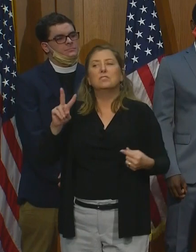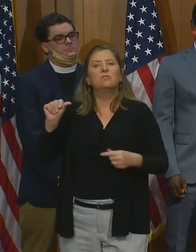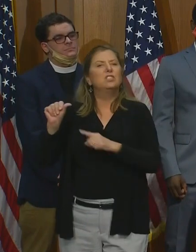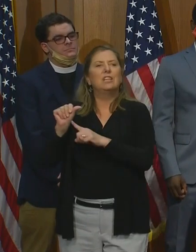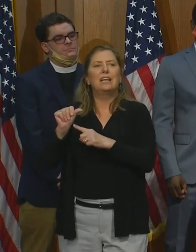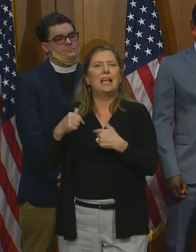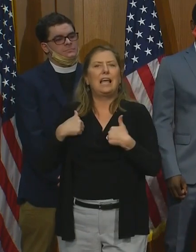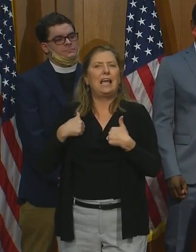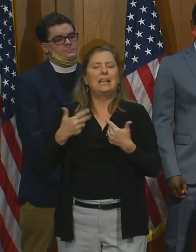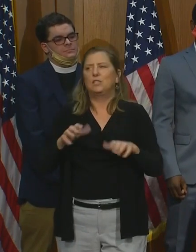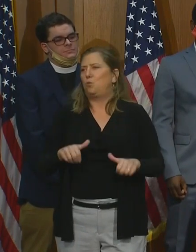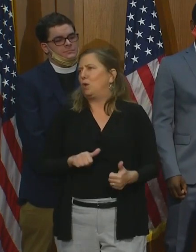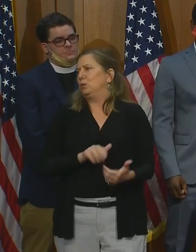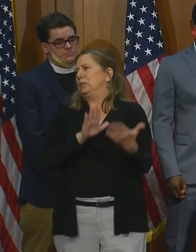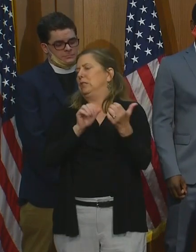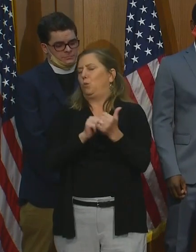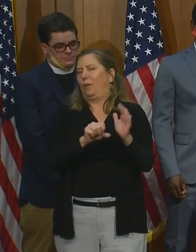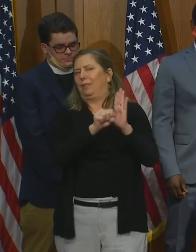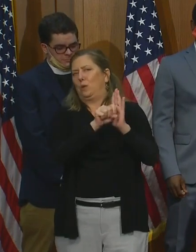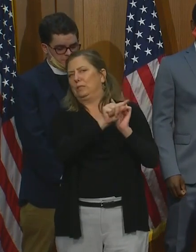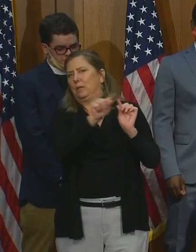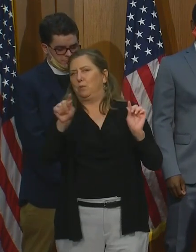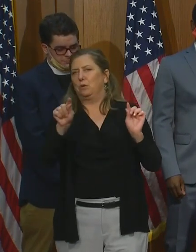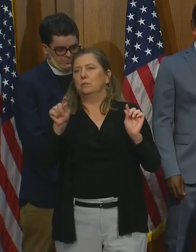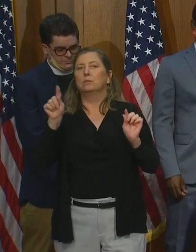MATTER TO IN VIRGINIA HAS NEVER